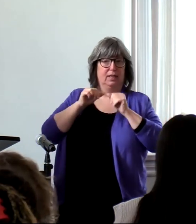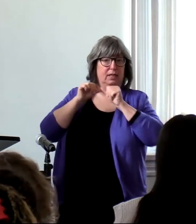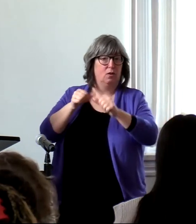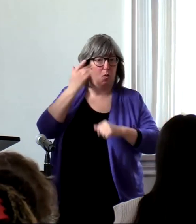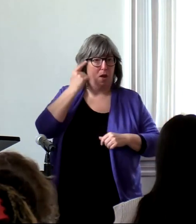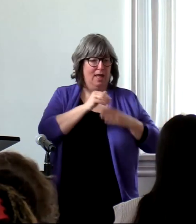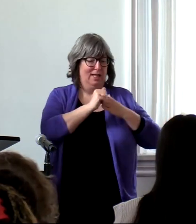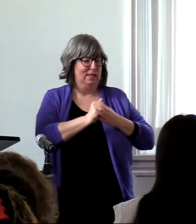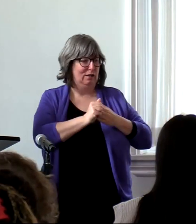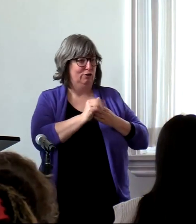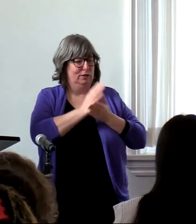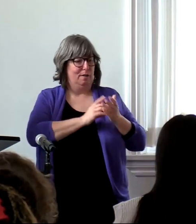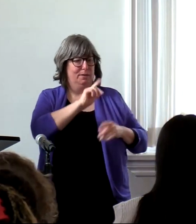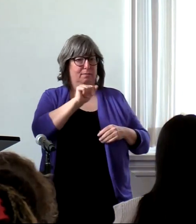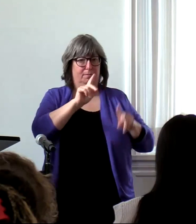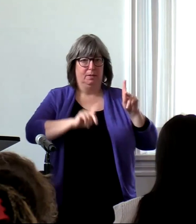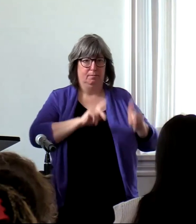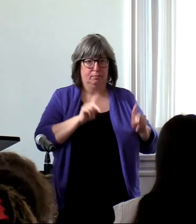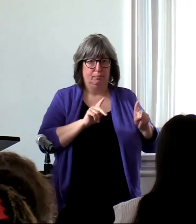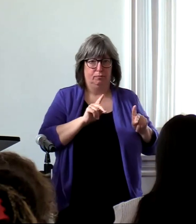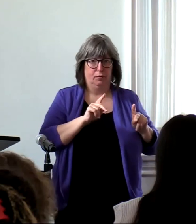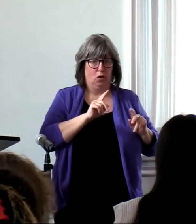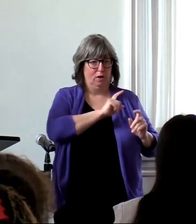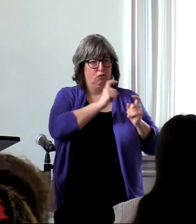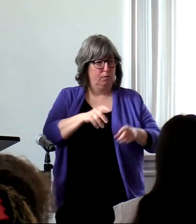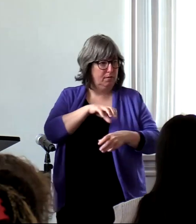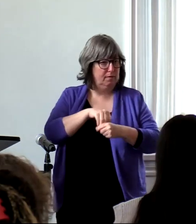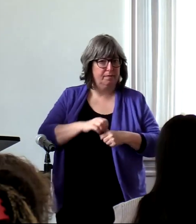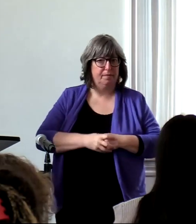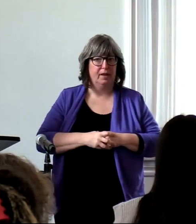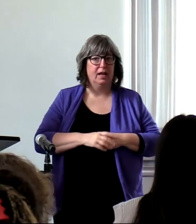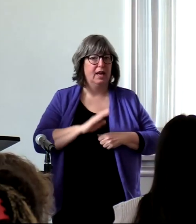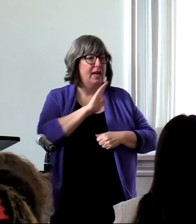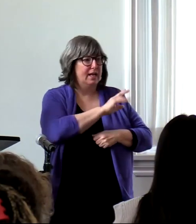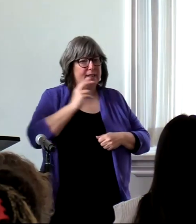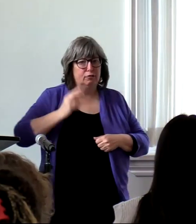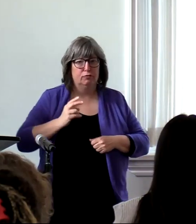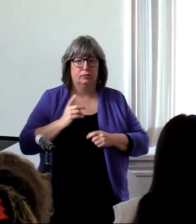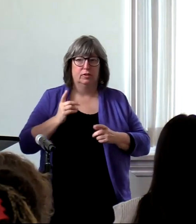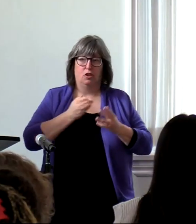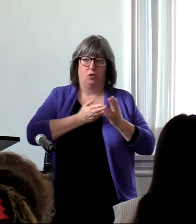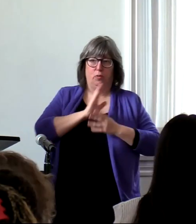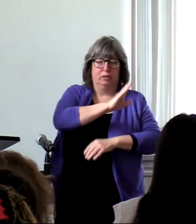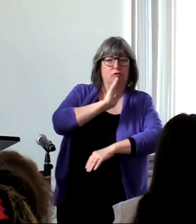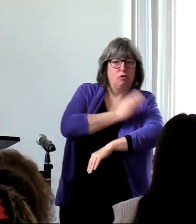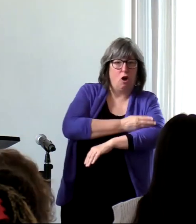leadership of certain disabled individuals choose to contribute. His legacy continues through his daughters and grandchildren